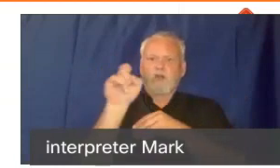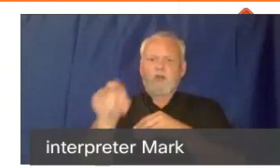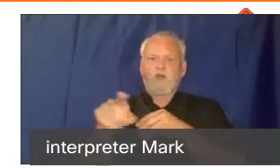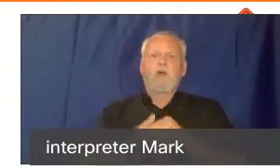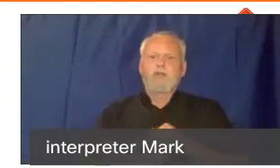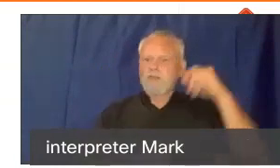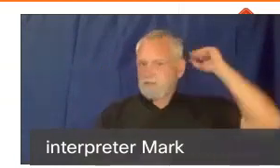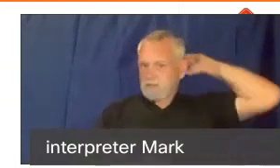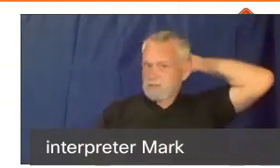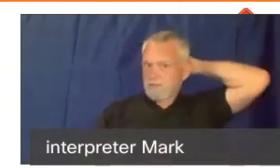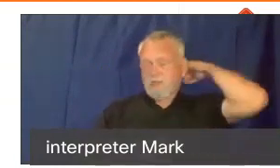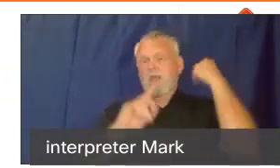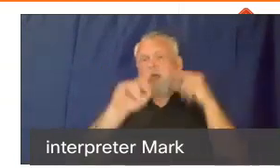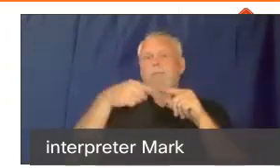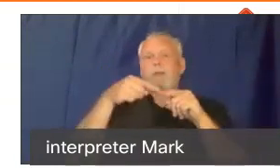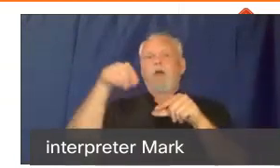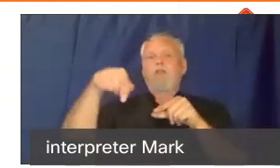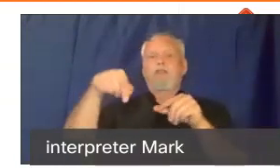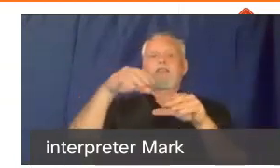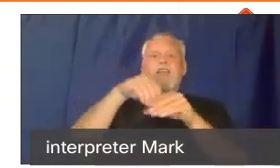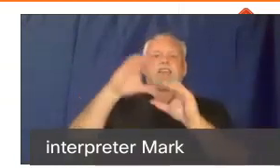About this in the chat as well.